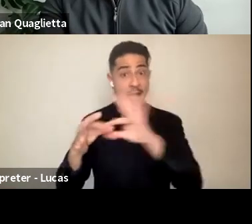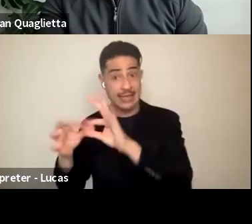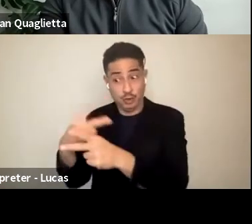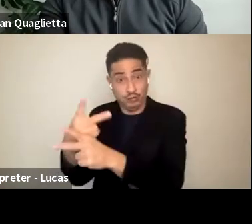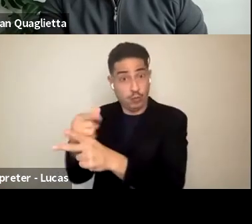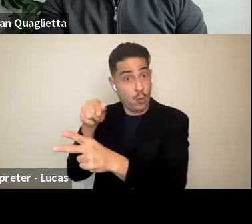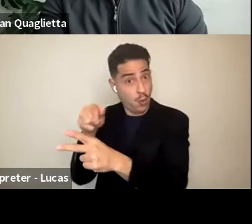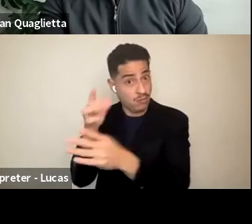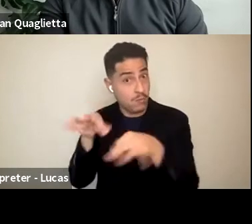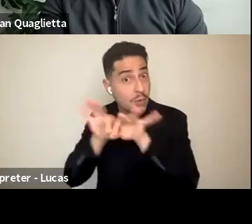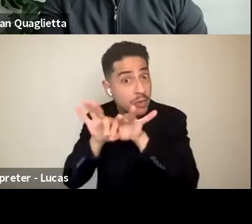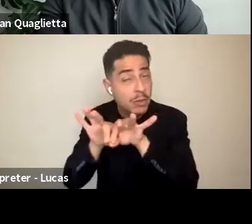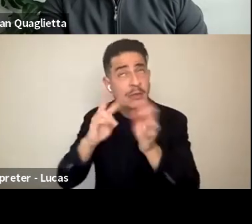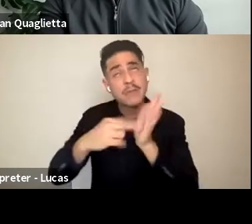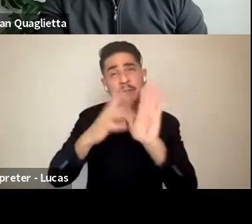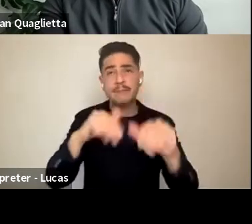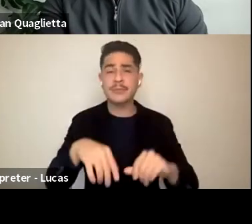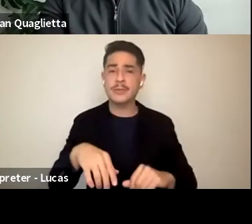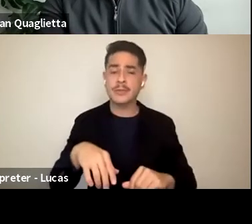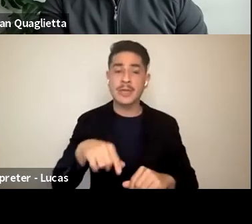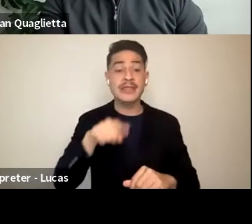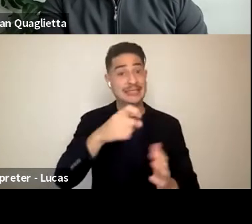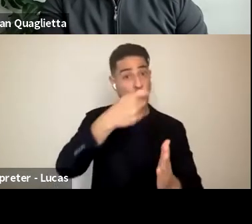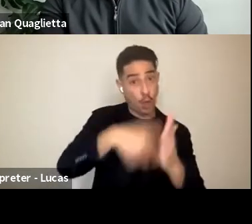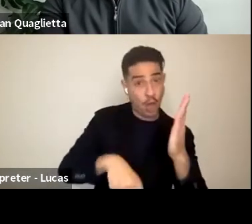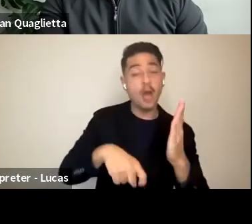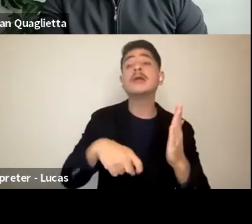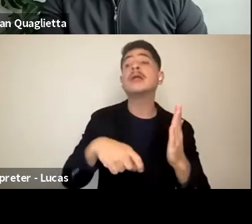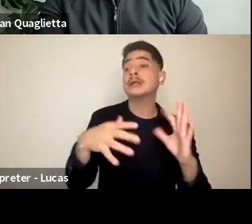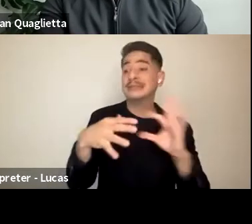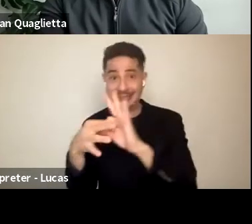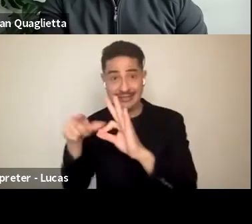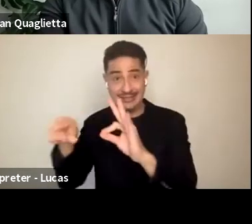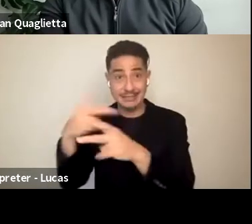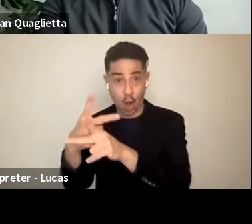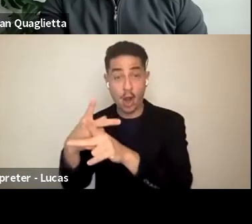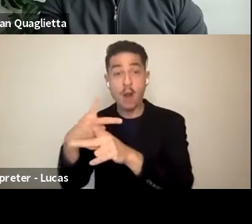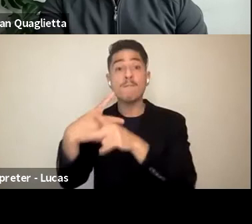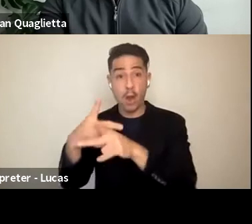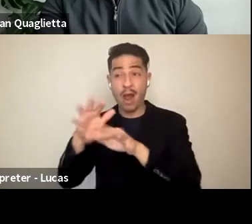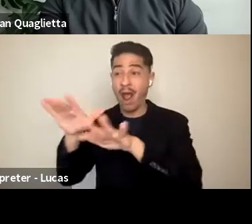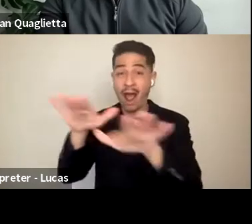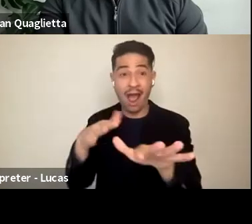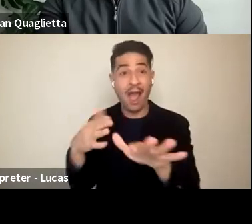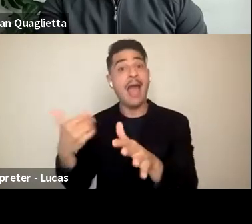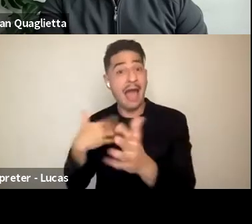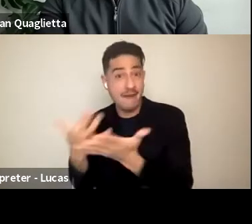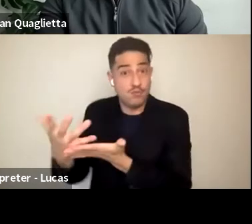Maybe you can say, Hey, this is what it costs, and this is what came back as a result of it, where you can kind of get metrics on the cost benefit analysis.